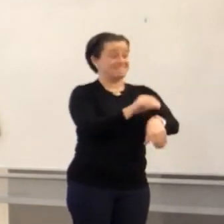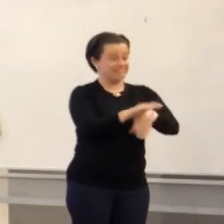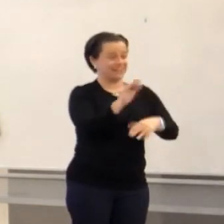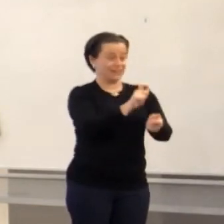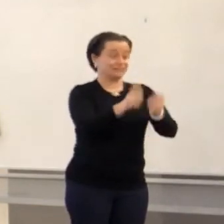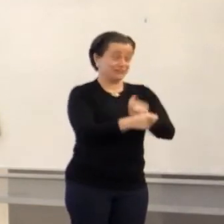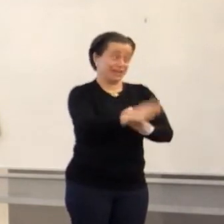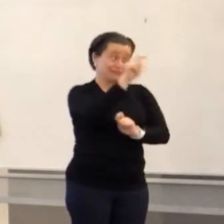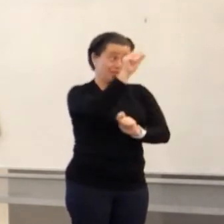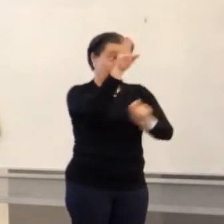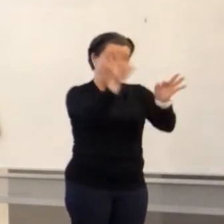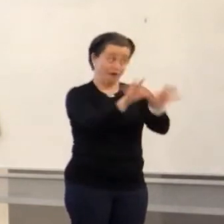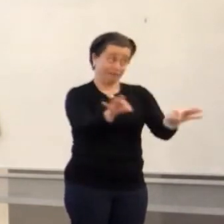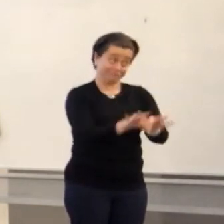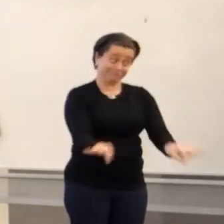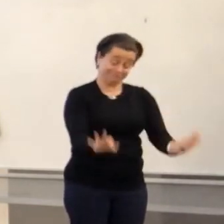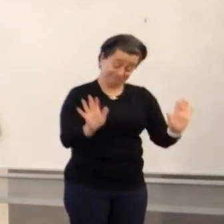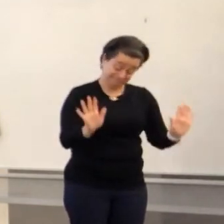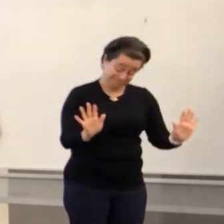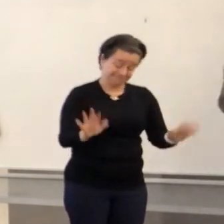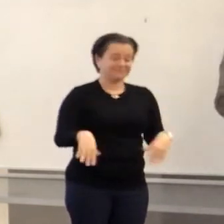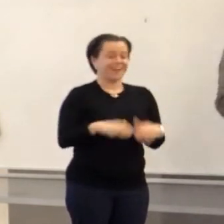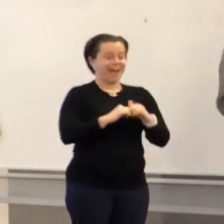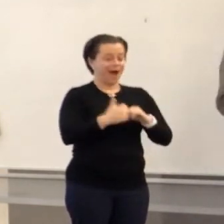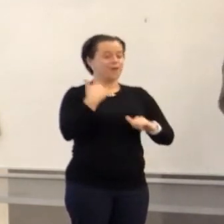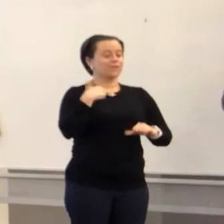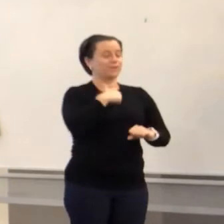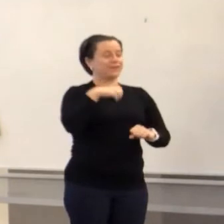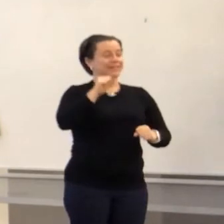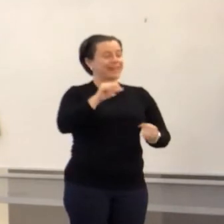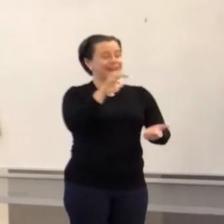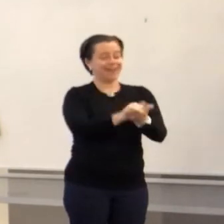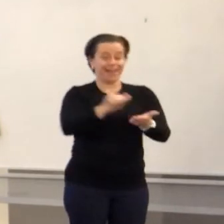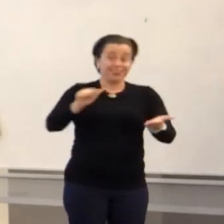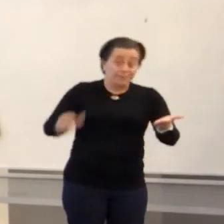to eliminate or minimize this restriction.